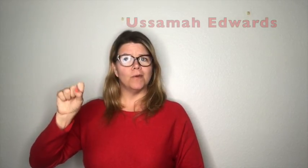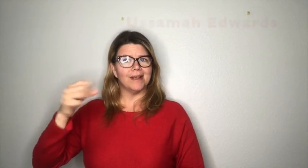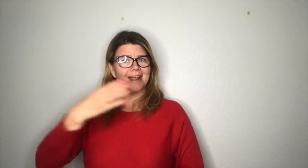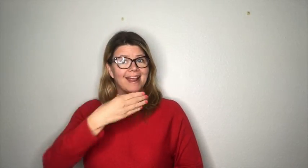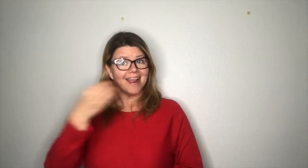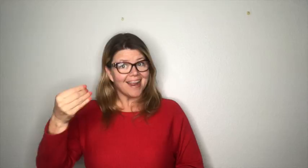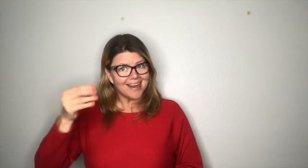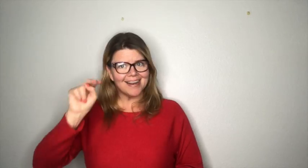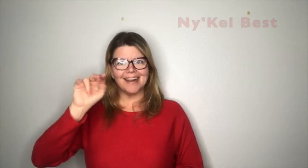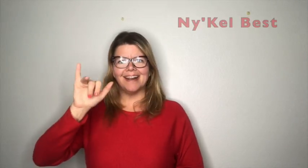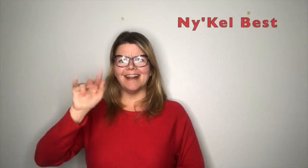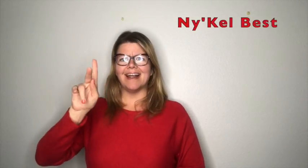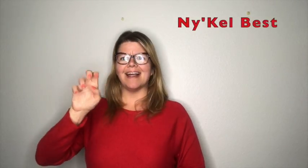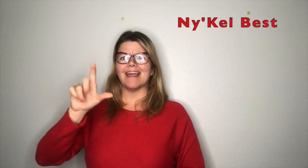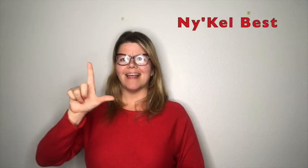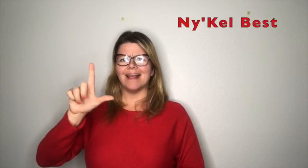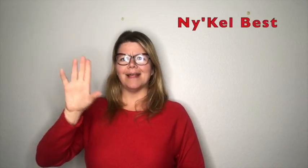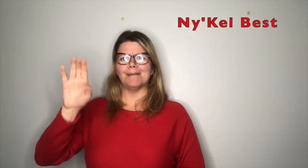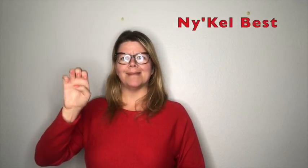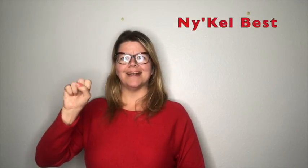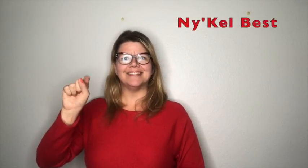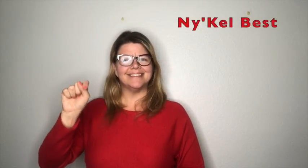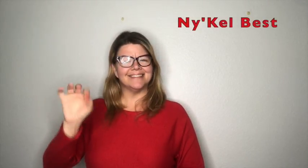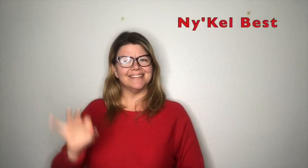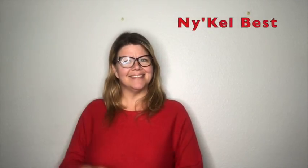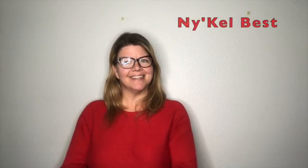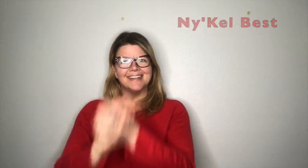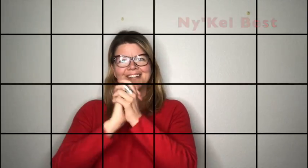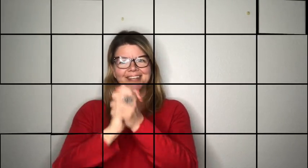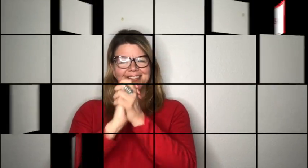Usama Edwards. And I call best congratulations.